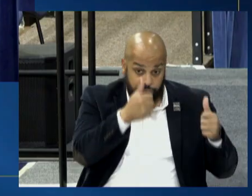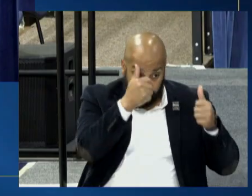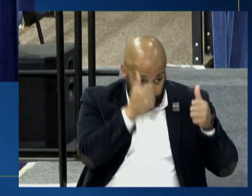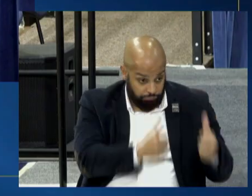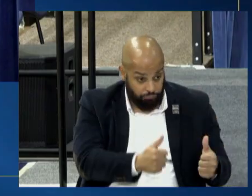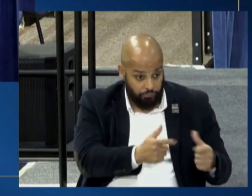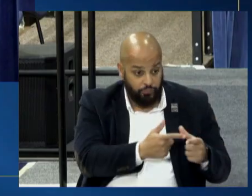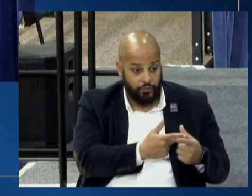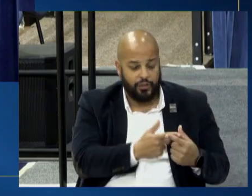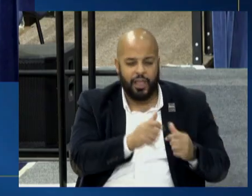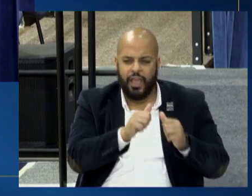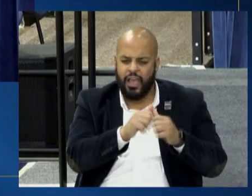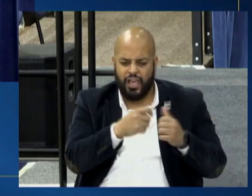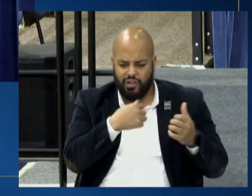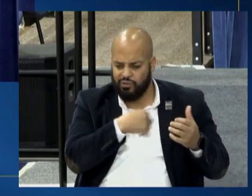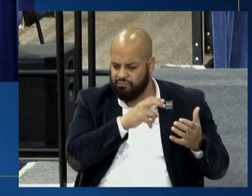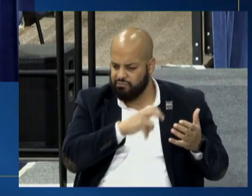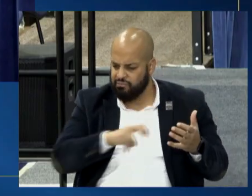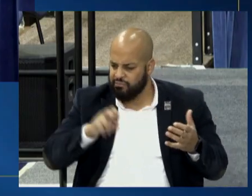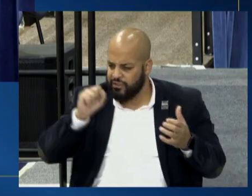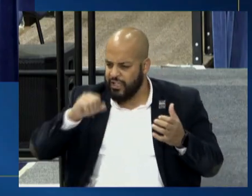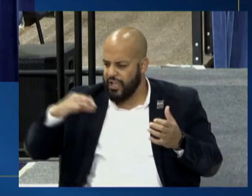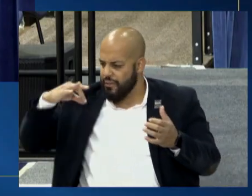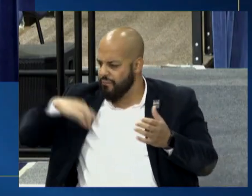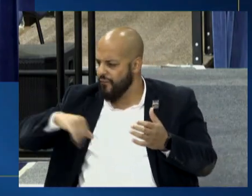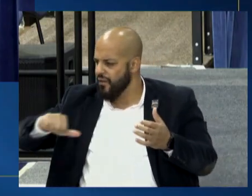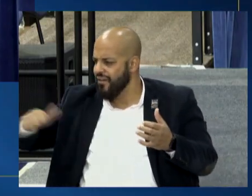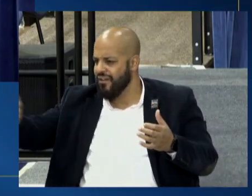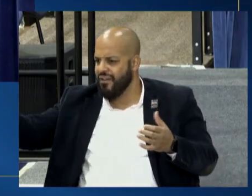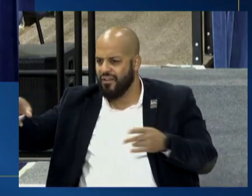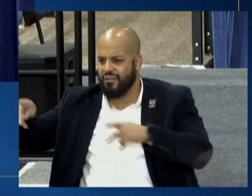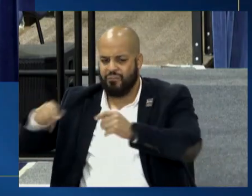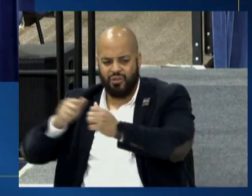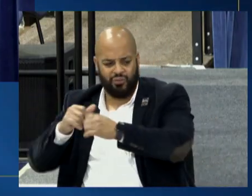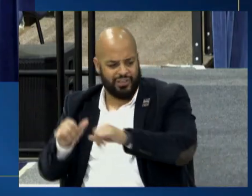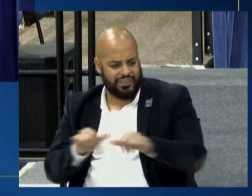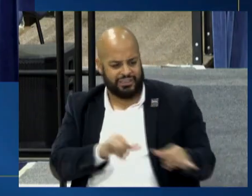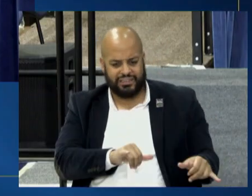benefit so many others that are afflicted with the same condition and get it through